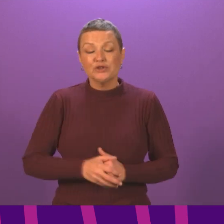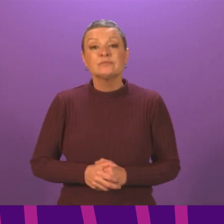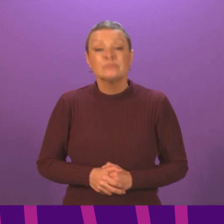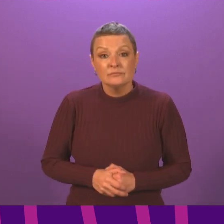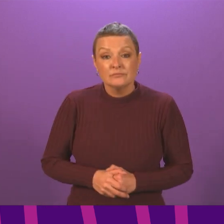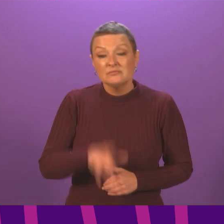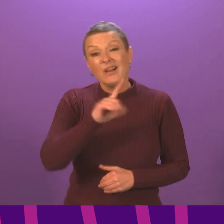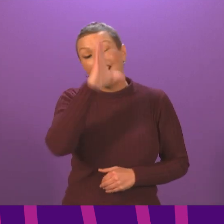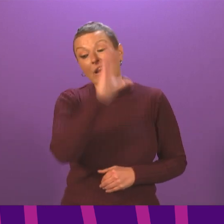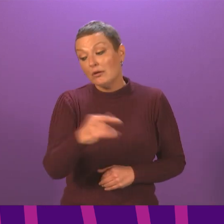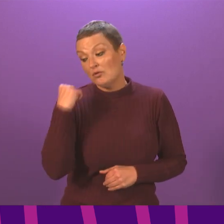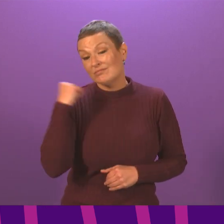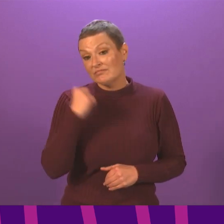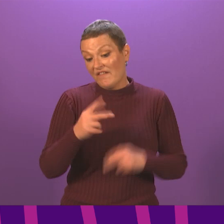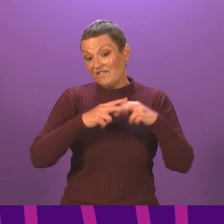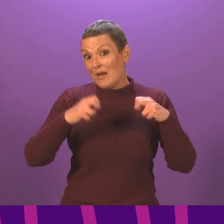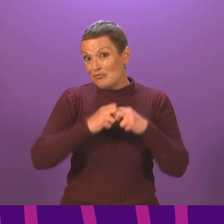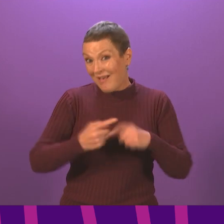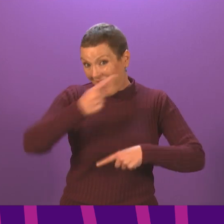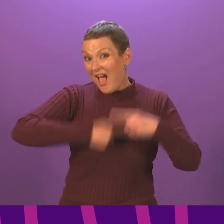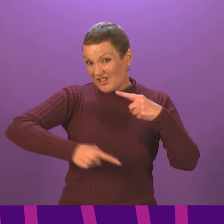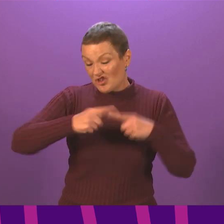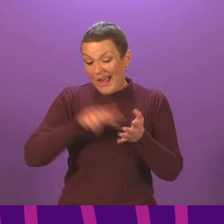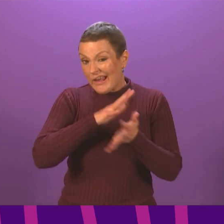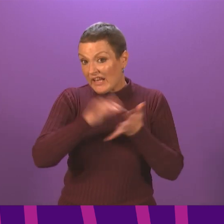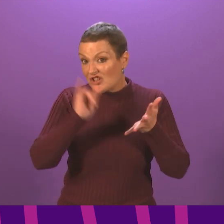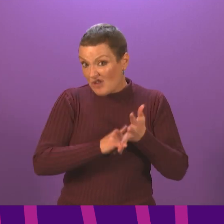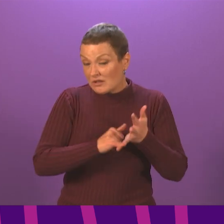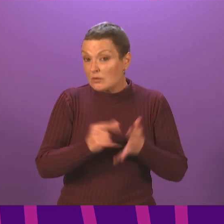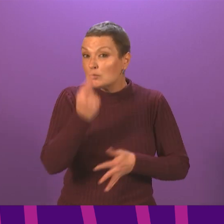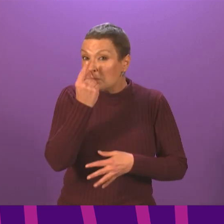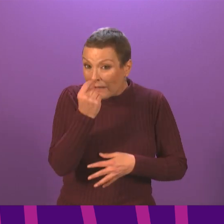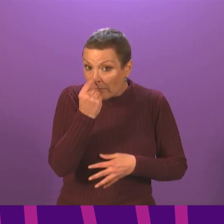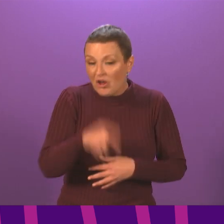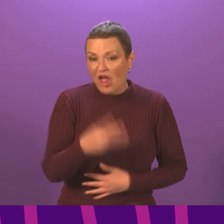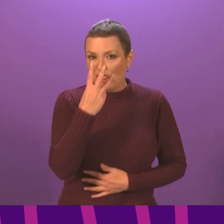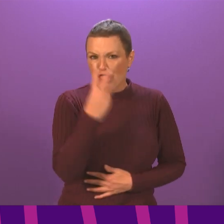I will make another point. In February last year, NHS Scotland was capable of delivering